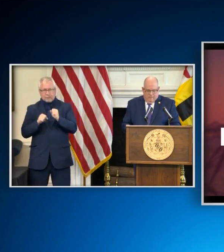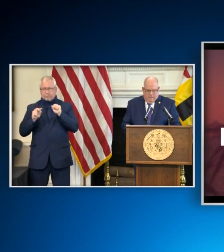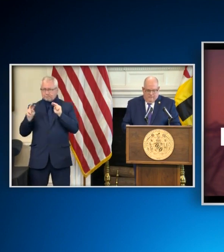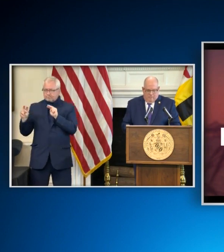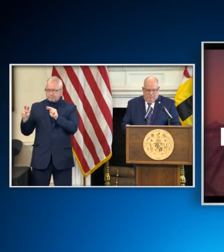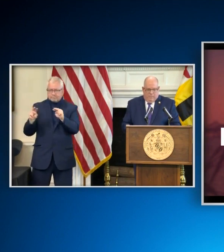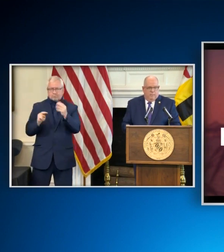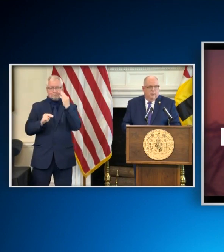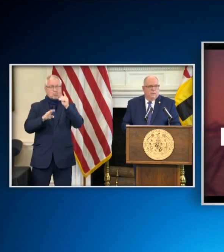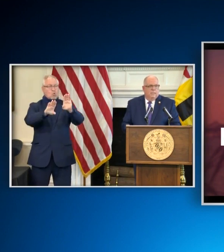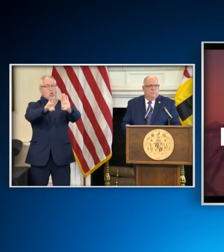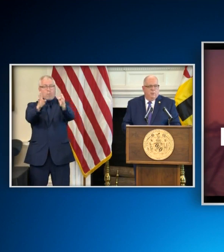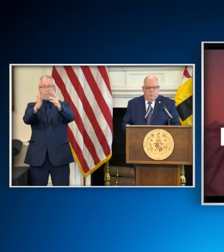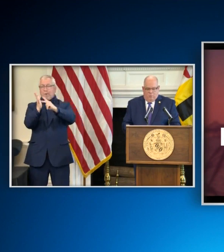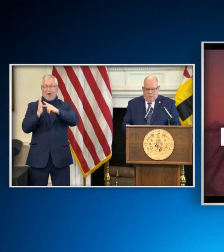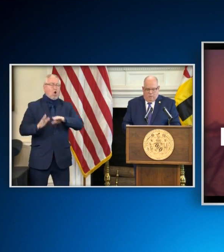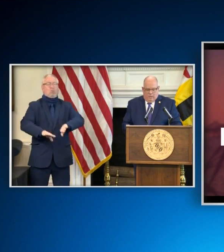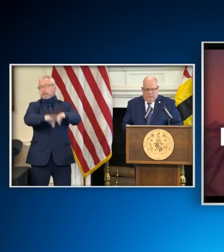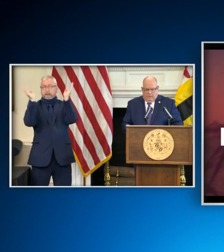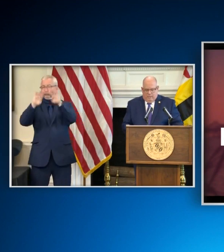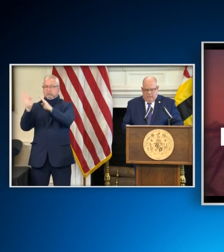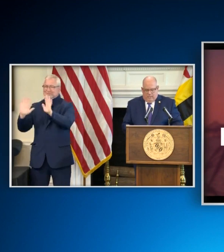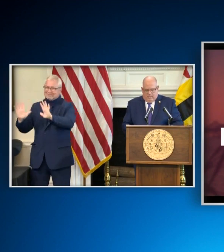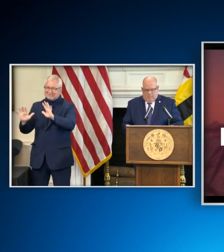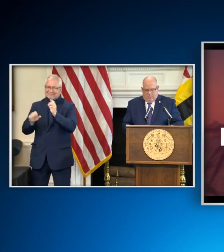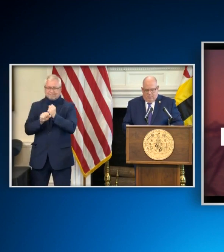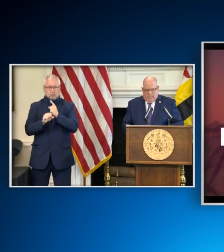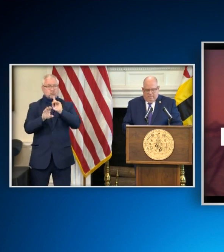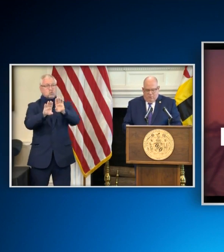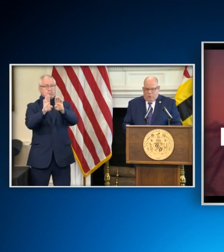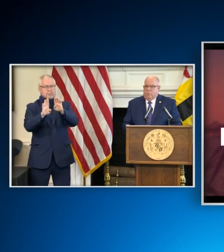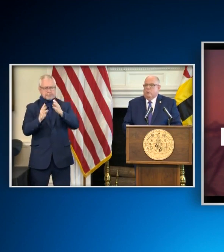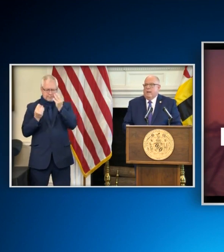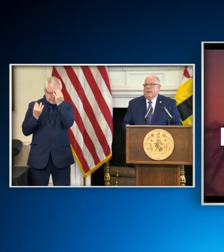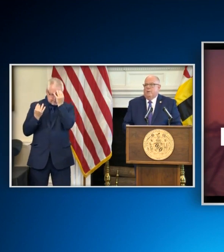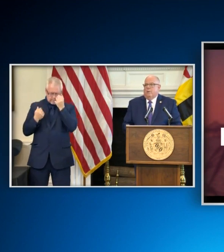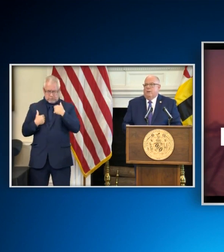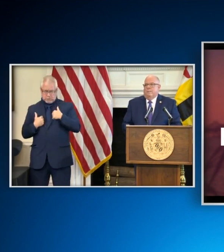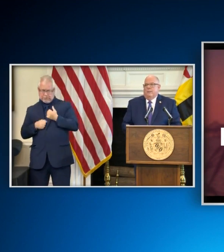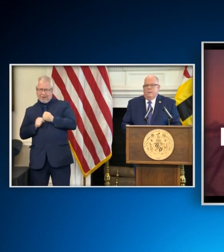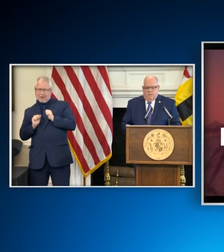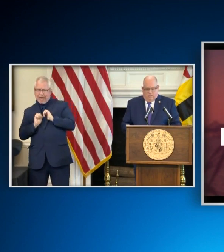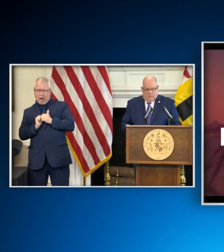JUST BECAUSE YOU CAN DO SOMETHING DOES NOT MEAN THAT YOU SHOULD.